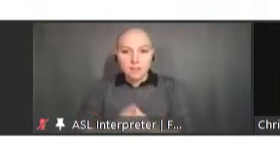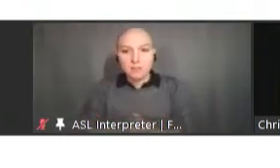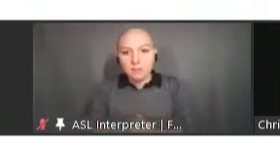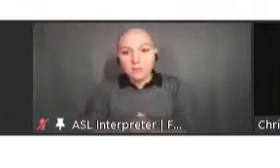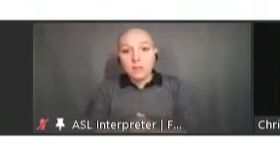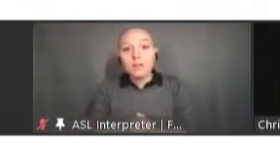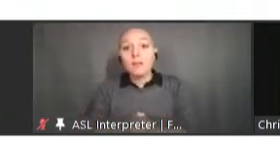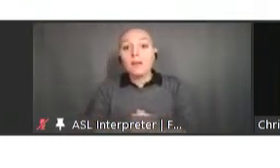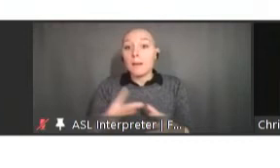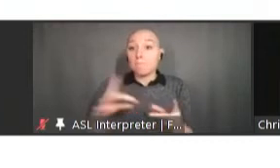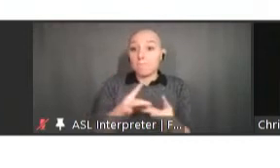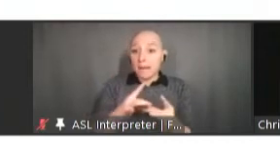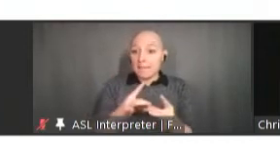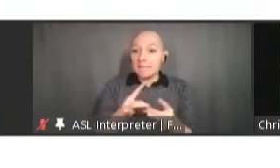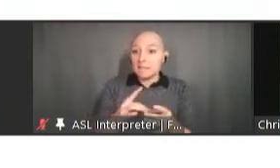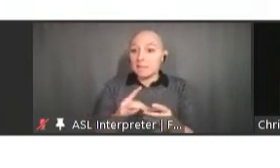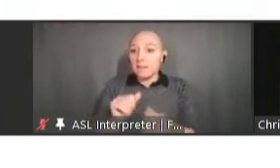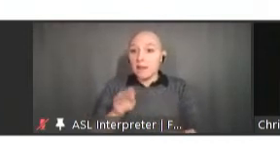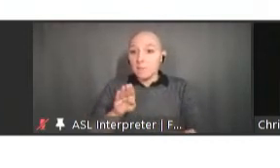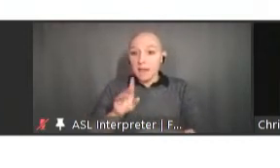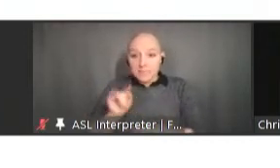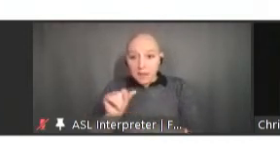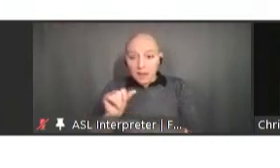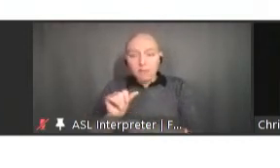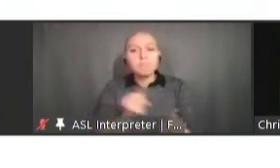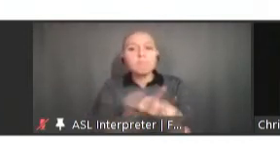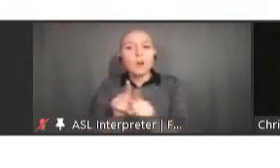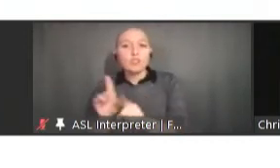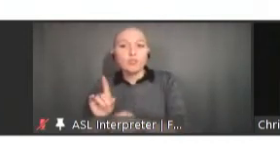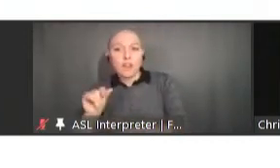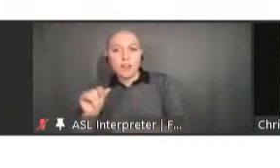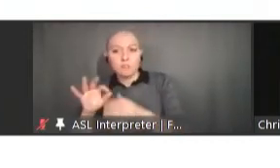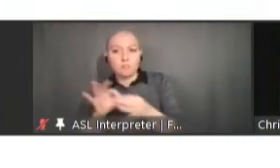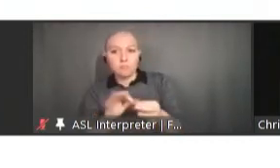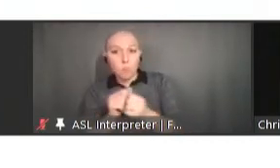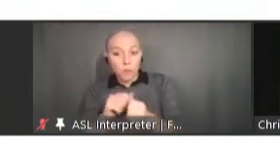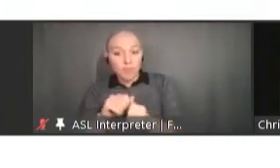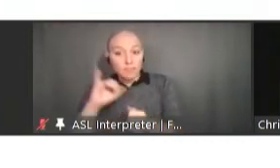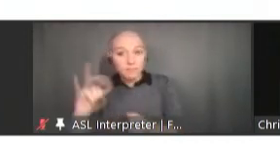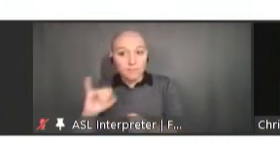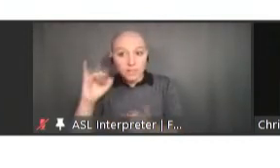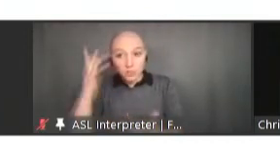by the testing labs along with data on infections were then sent to our correlates team at the Fred